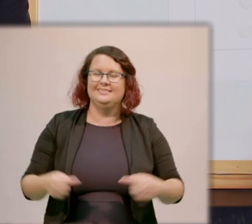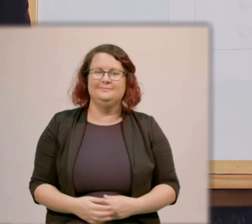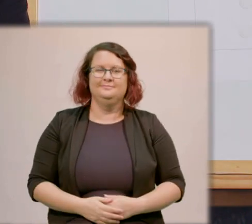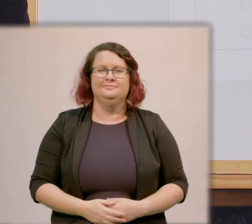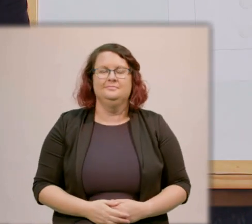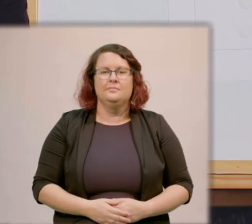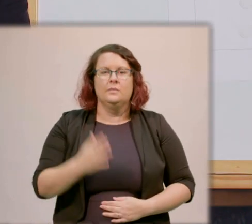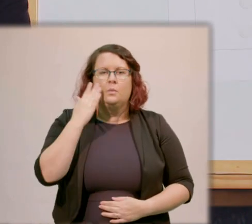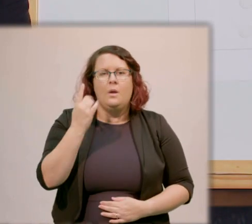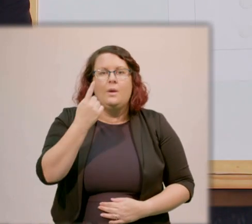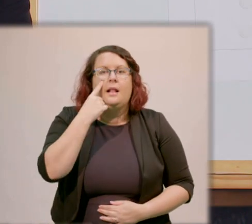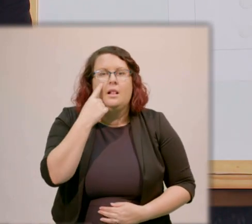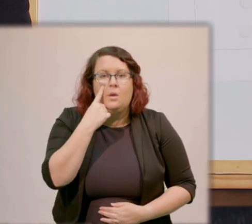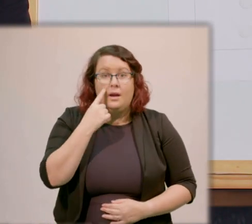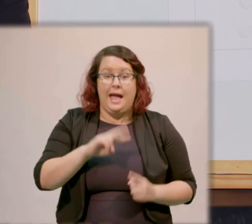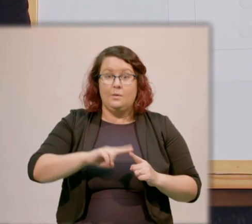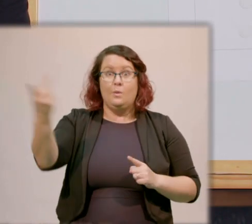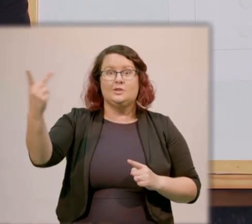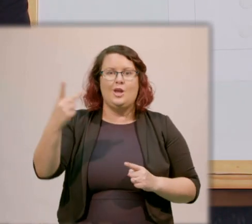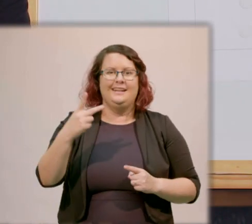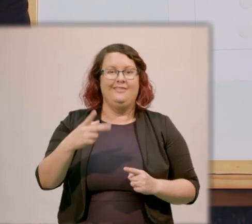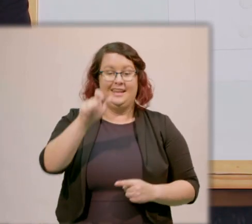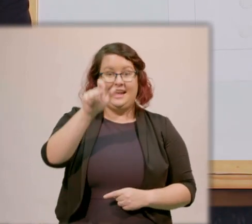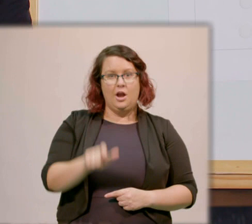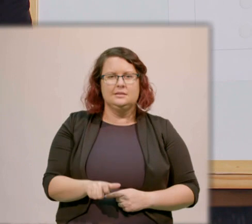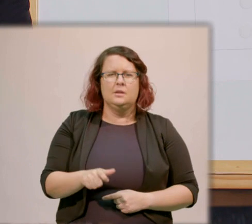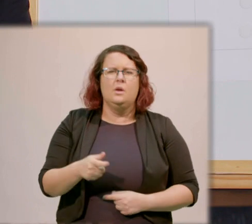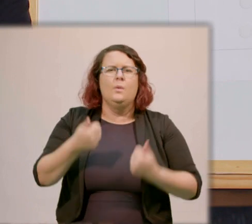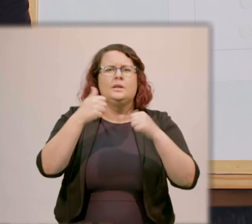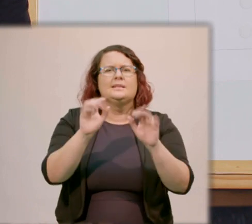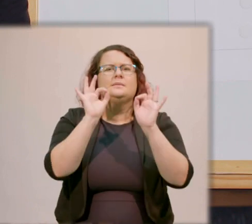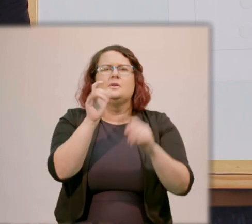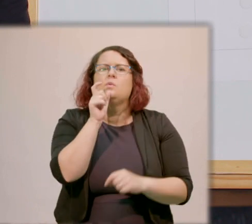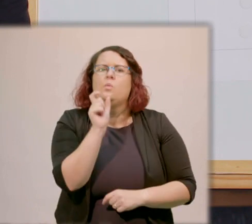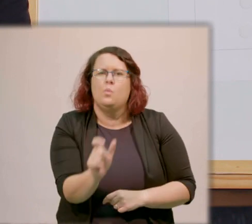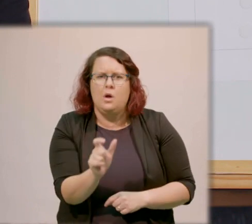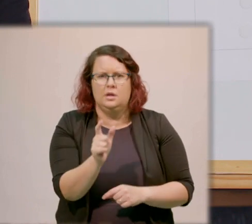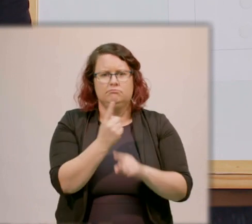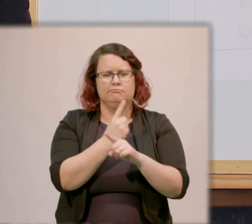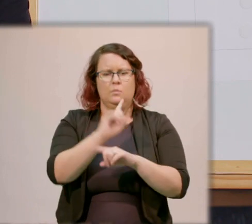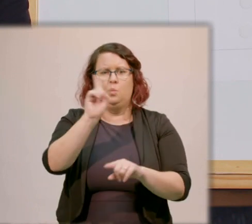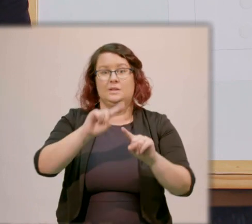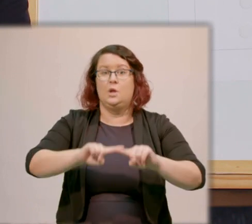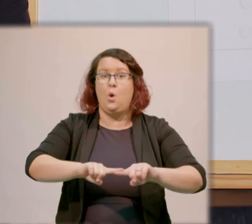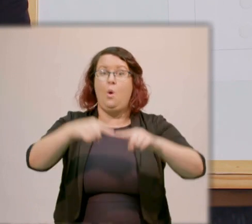When we are looking at alternative characters, we can use a special word to describe opposite characteristics.